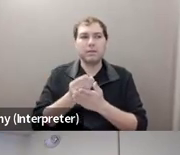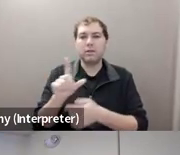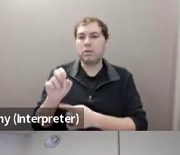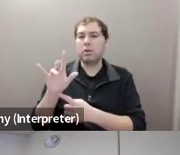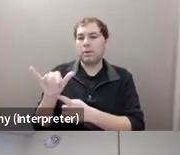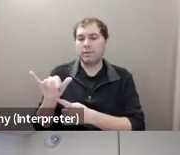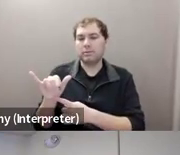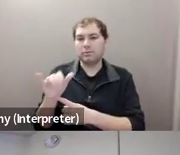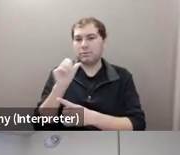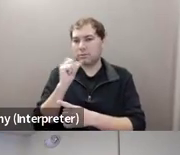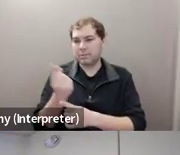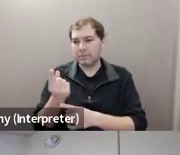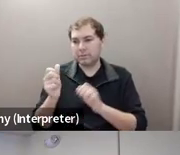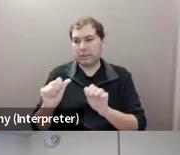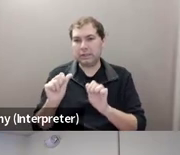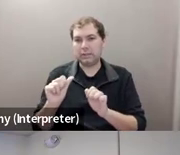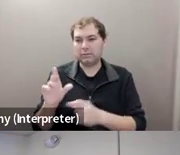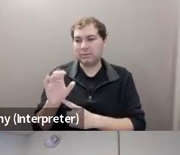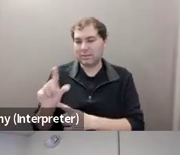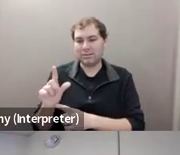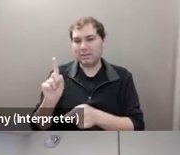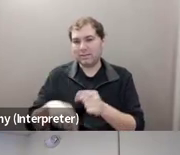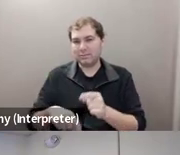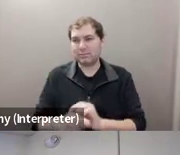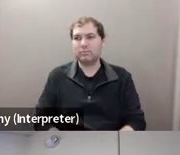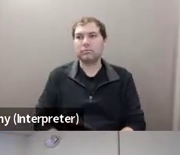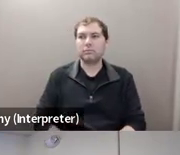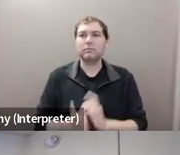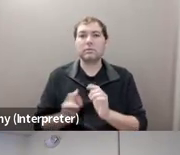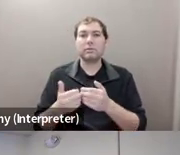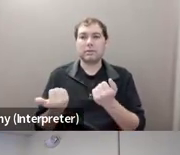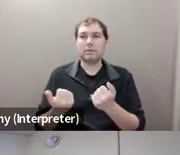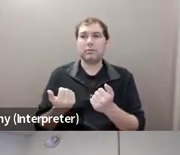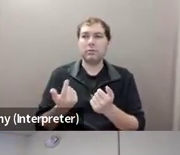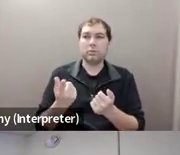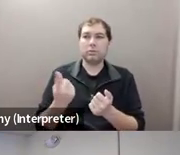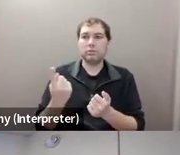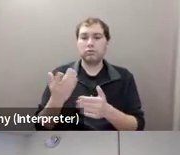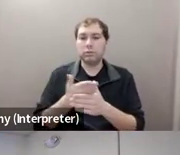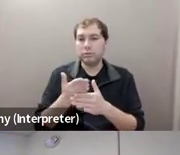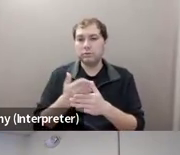Rebecca - APRIL: is not something as a sill that we can do, and there's a difference there. Would anyone like to? Can anyone share some information on that.